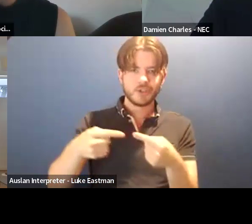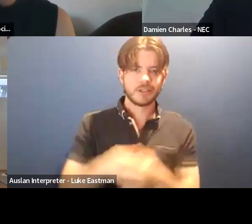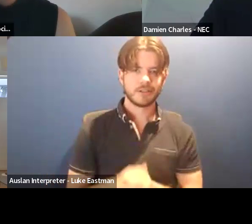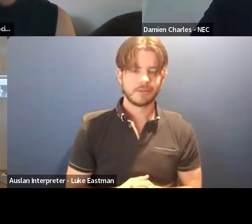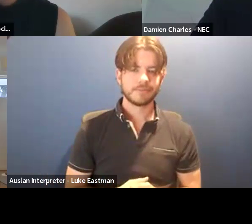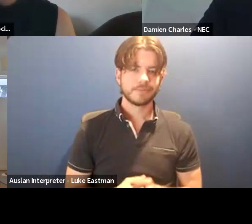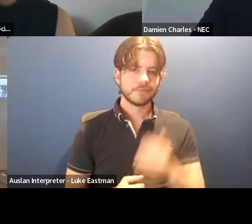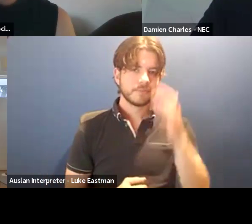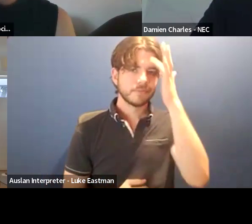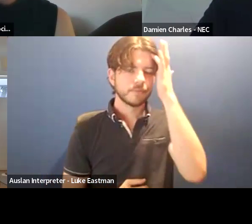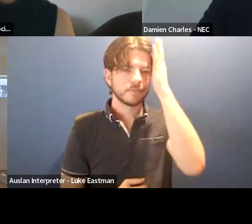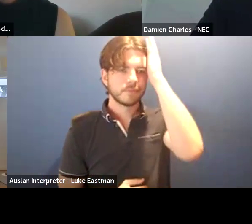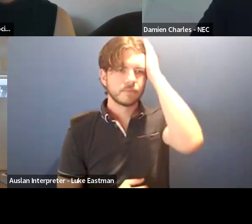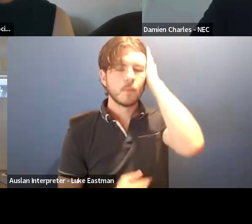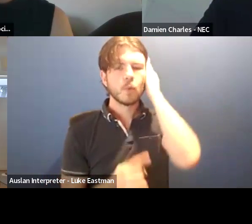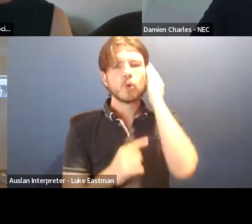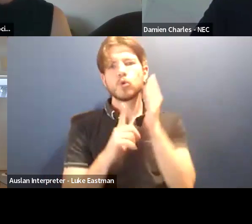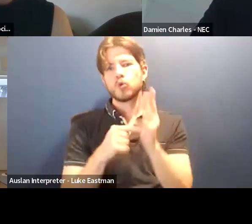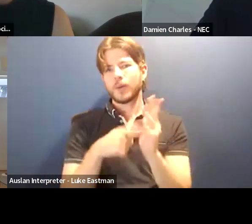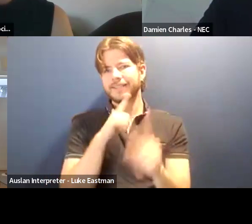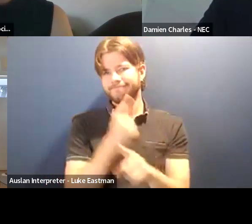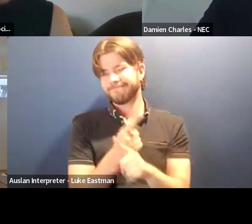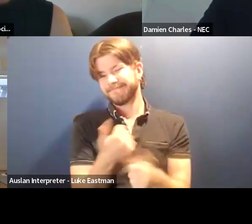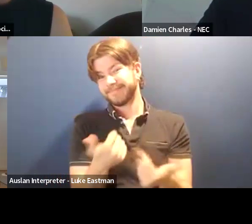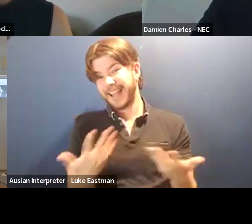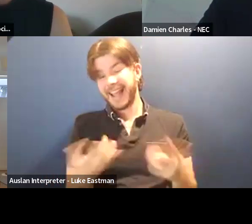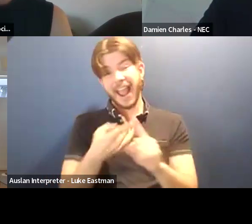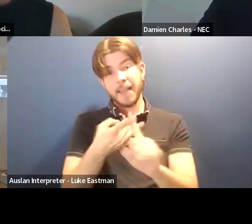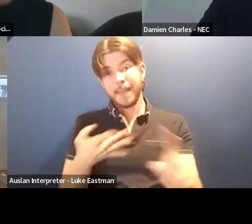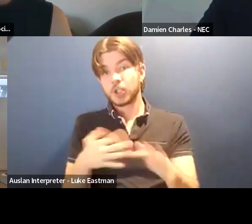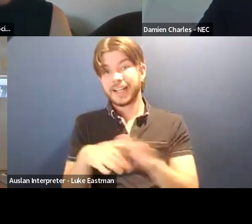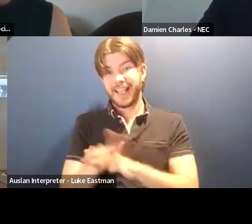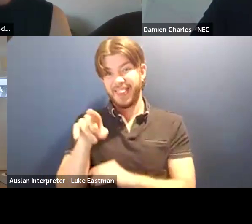really key sort of period of their life